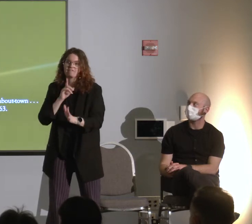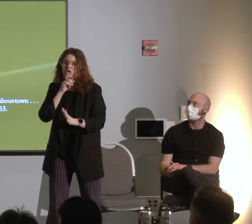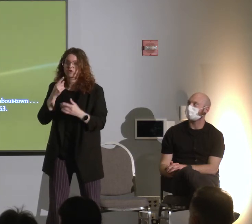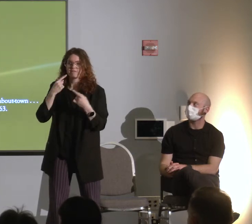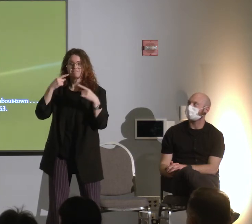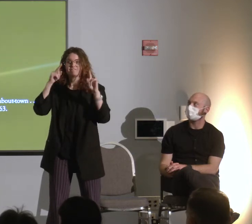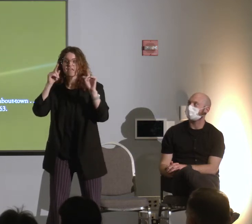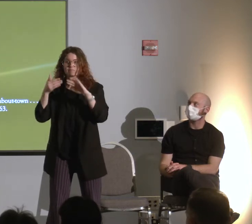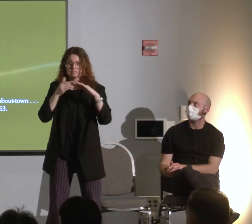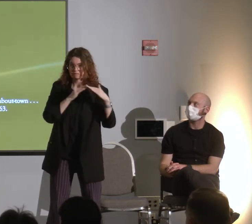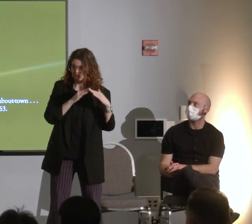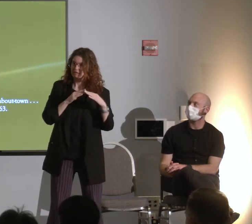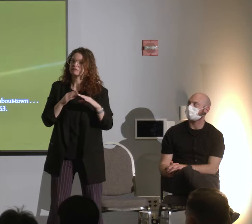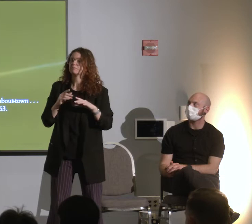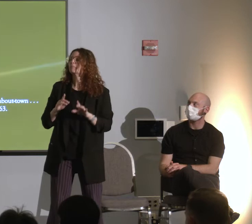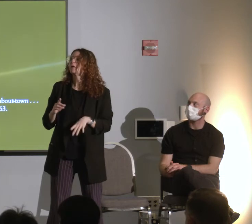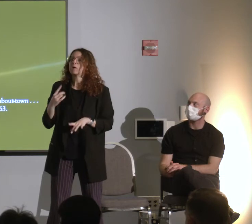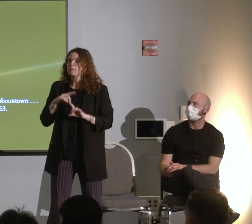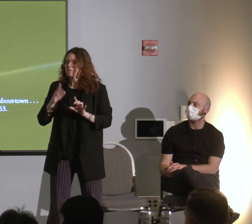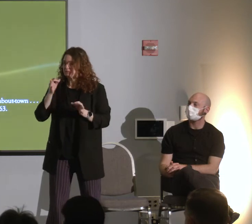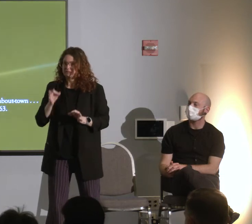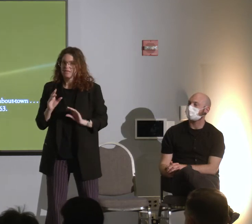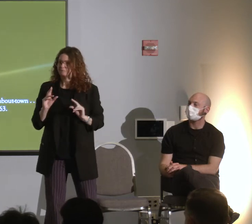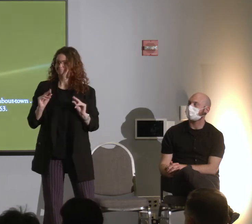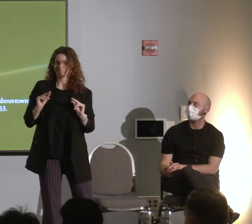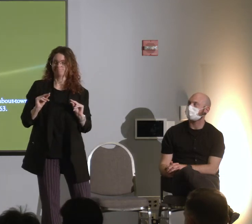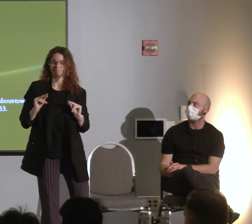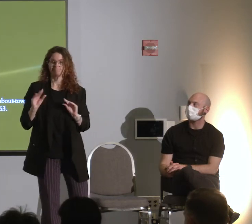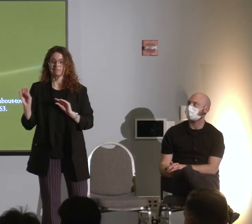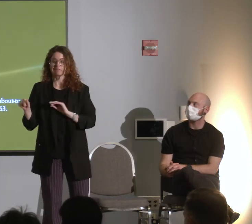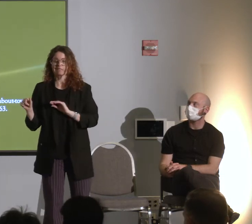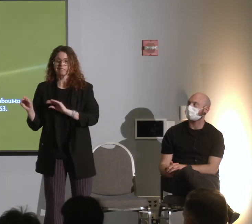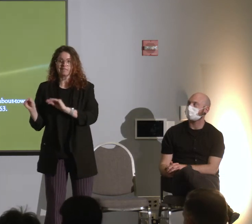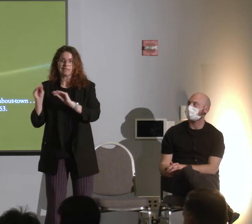that had been before the war. But he chose not to go to either place, but instead went to New York.